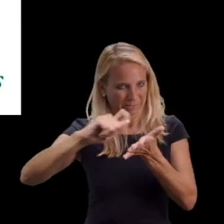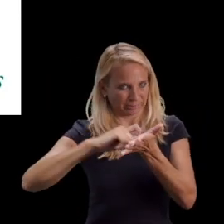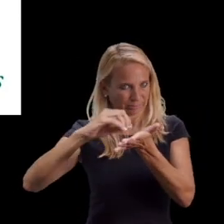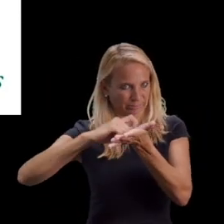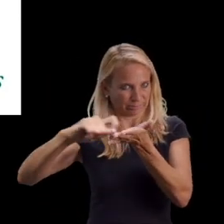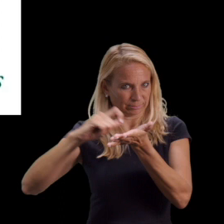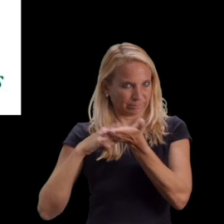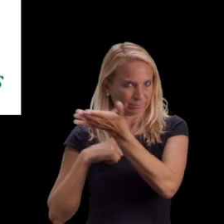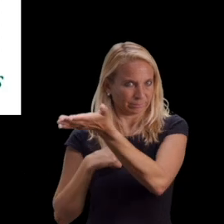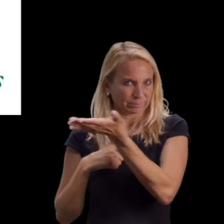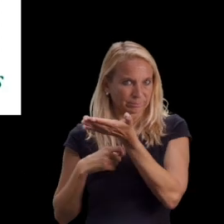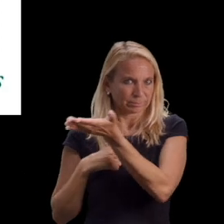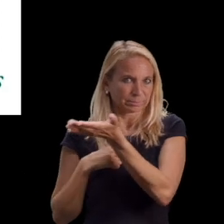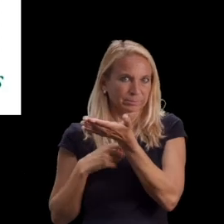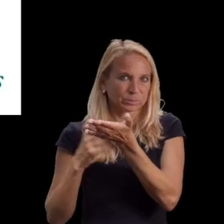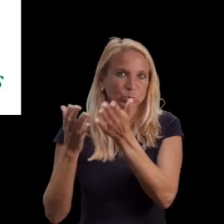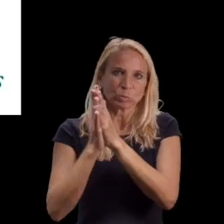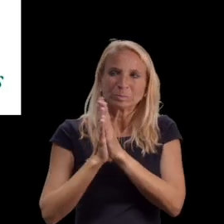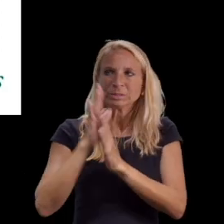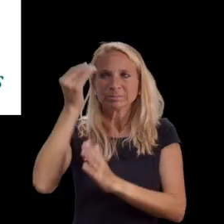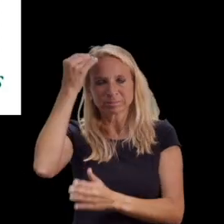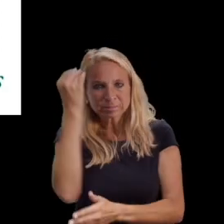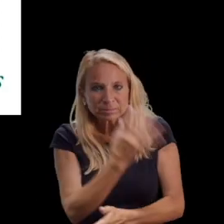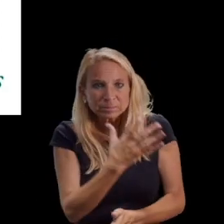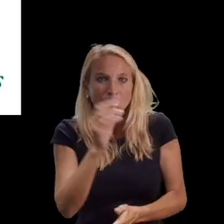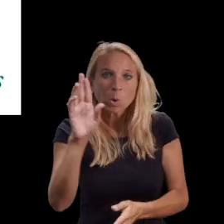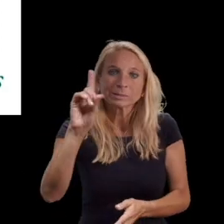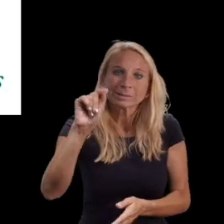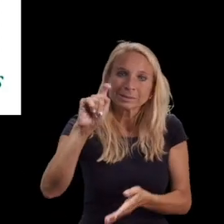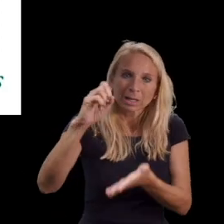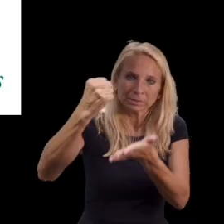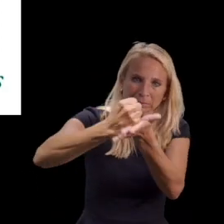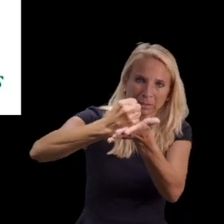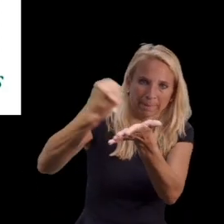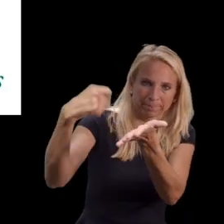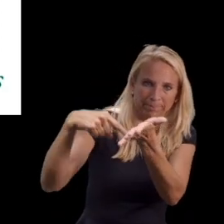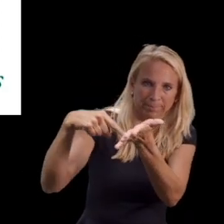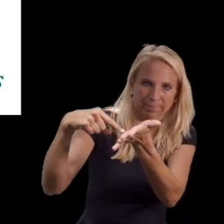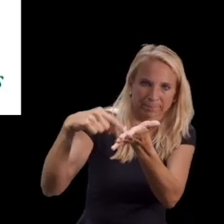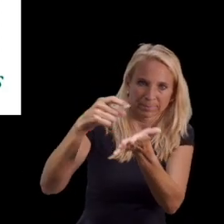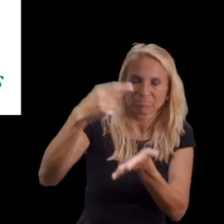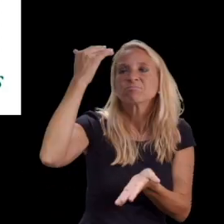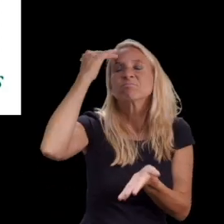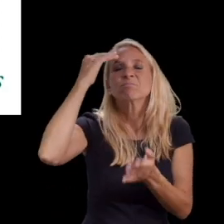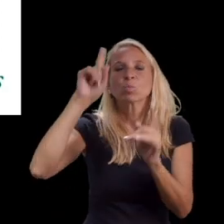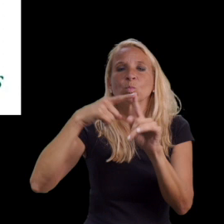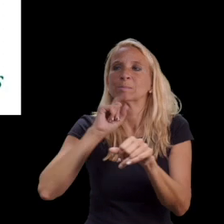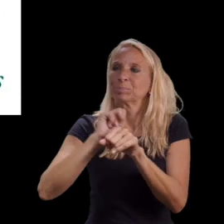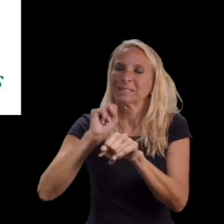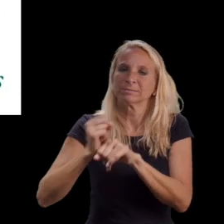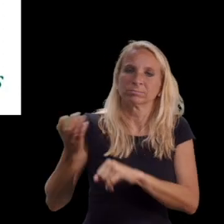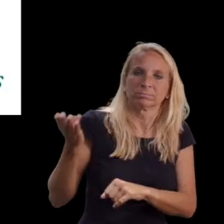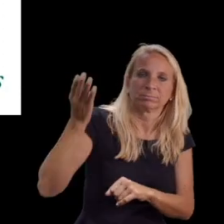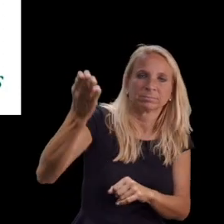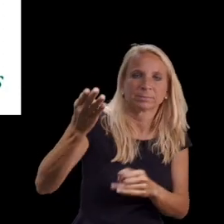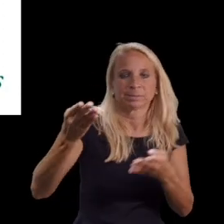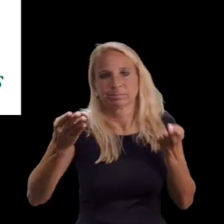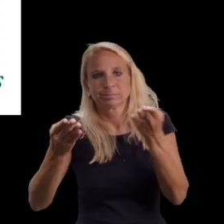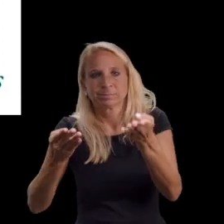and do request some sort of notification or date stamp so you're aware of when it was submitted.